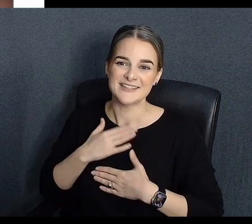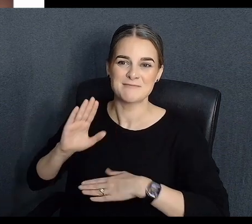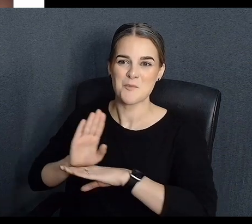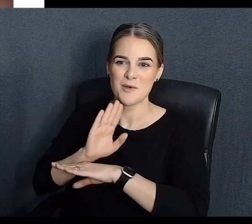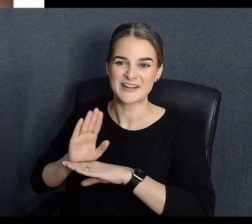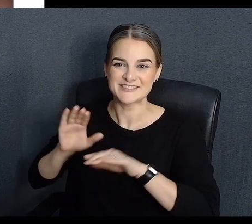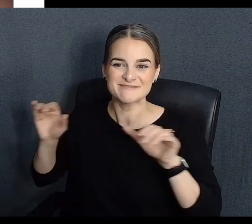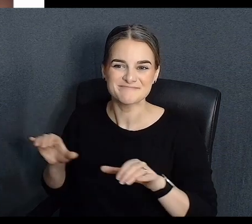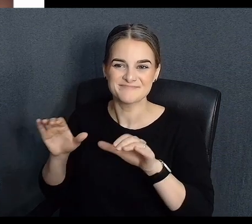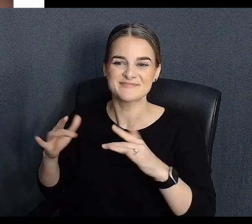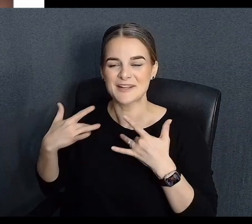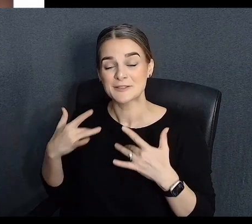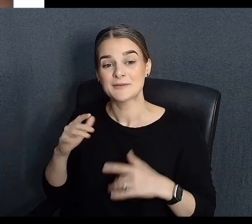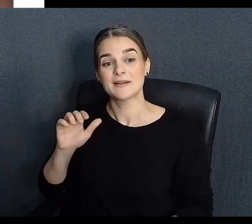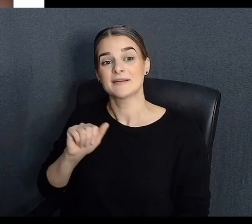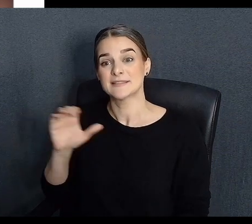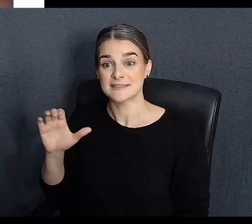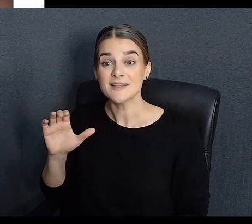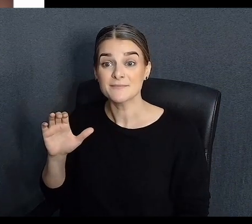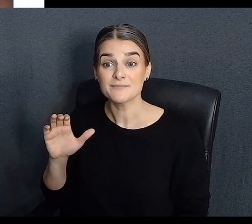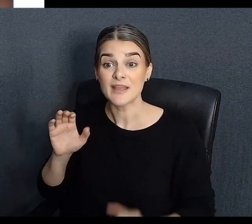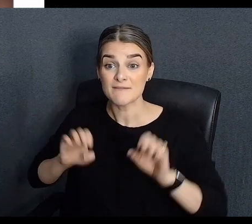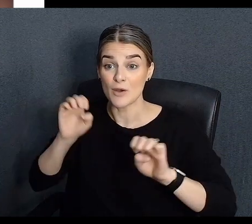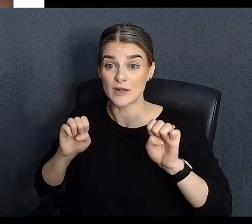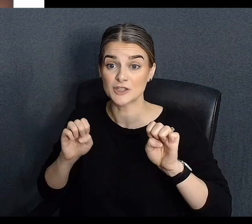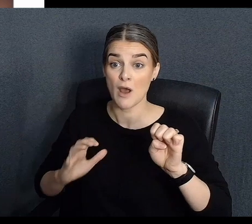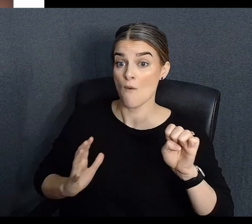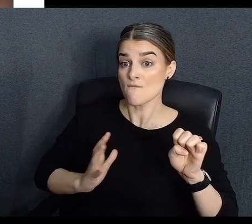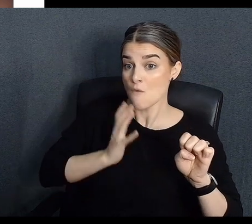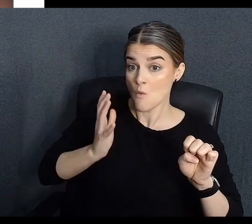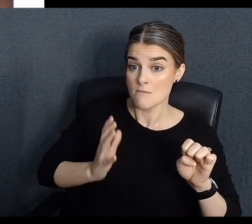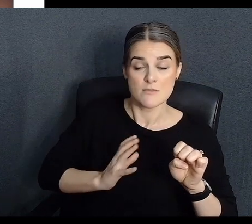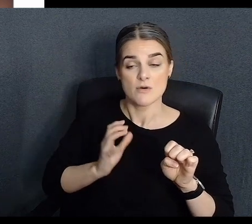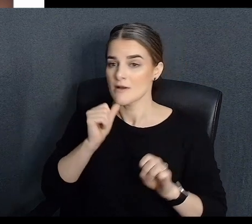as either formal or informal. So when I talk about them being formal,